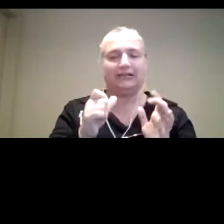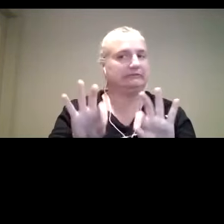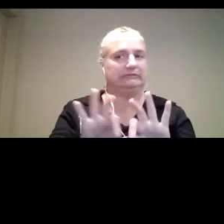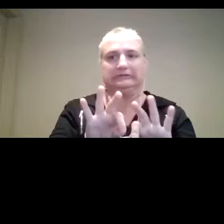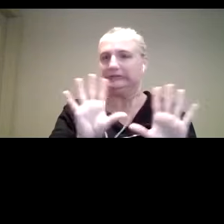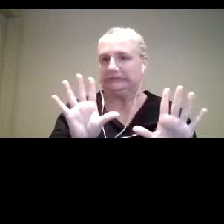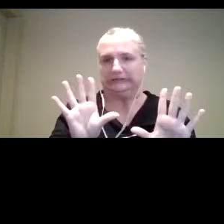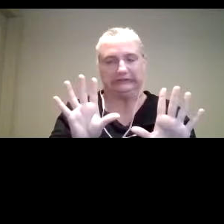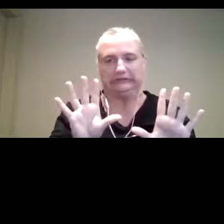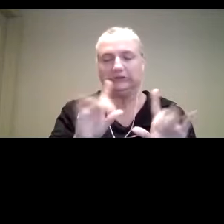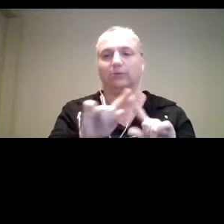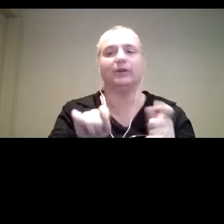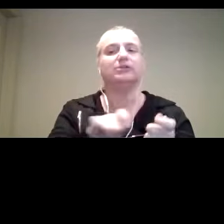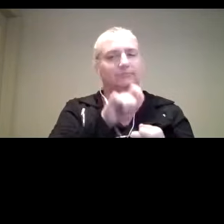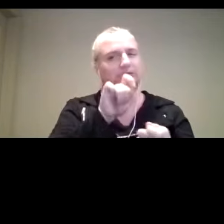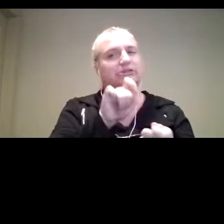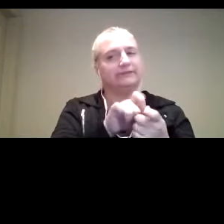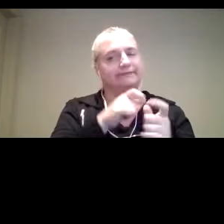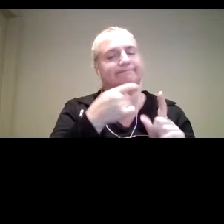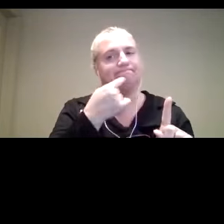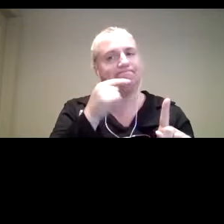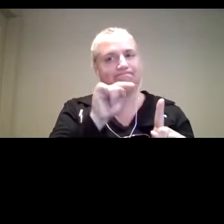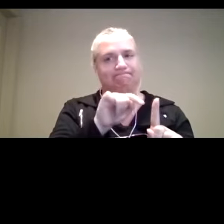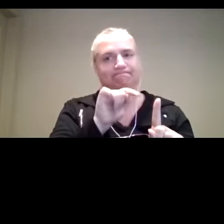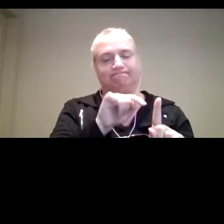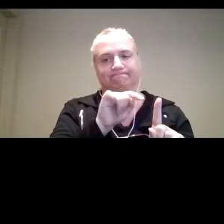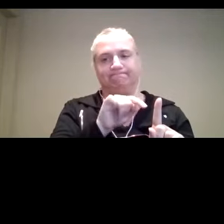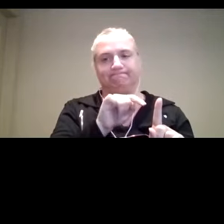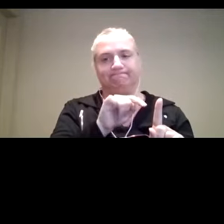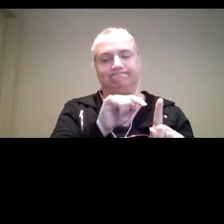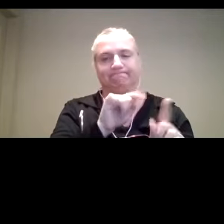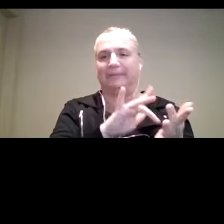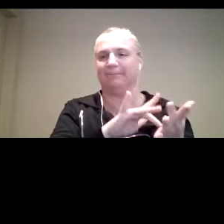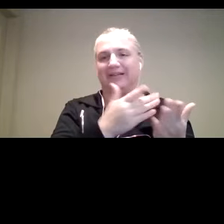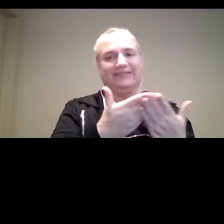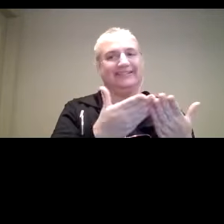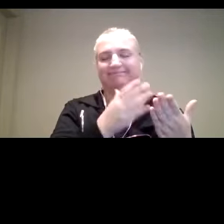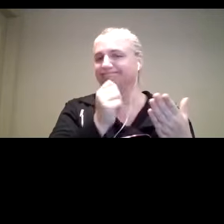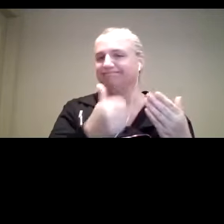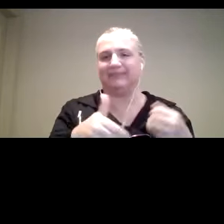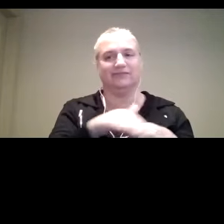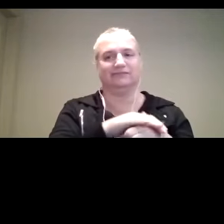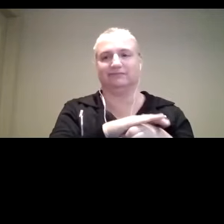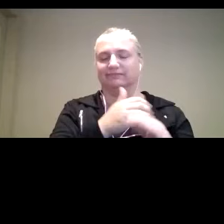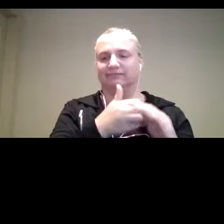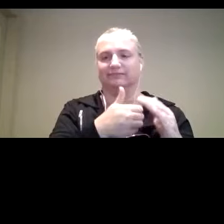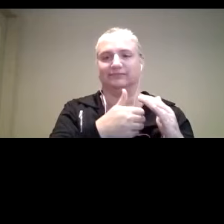but it specifies that medical things are not for educational reasons.